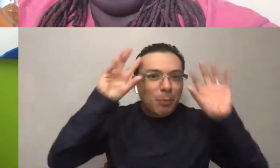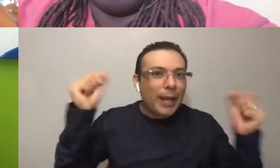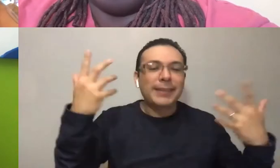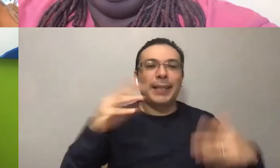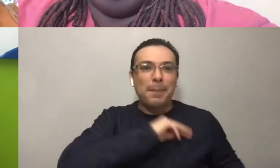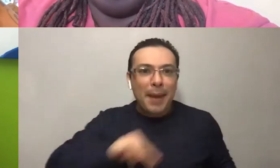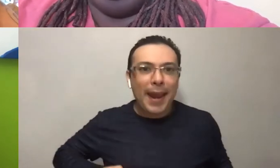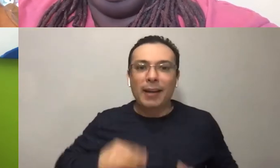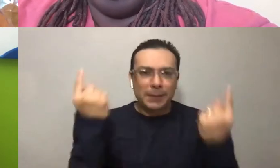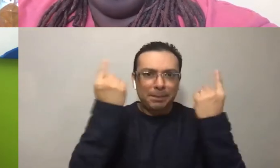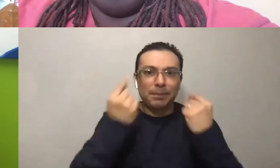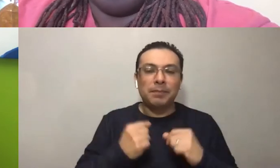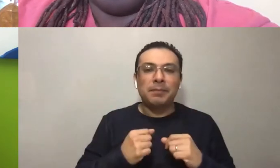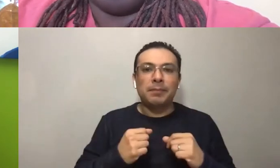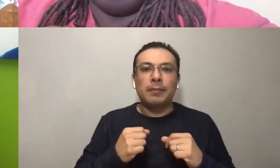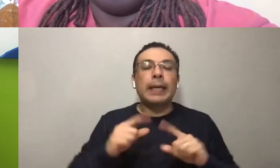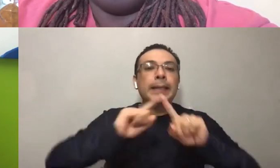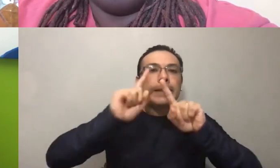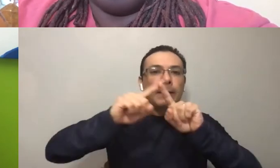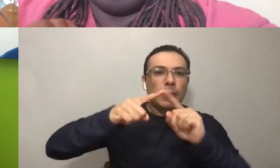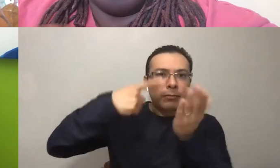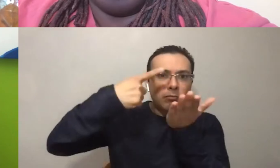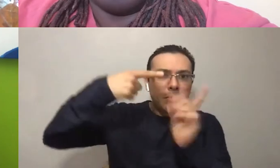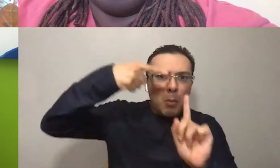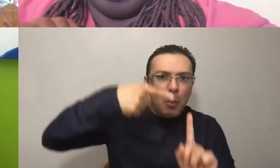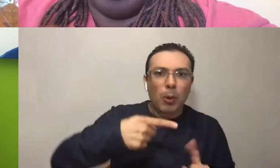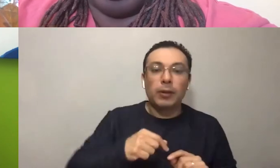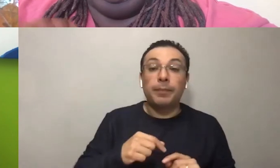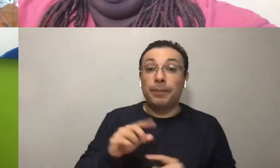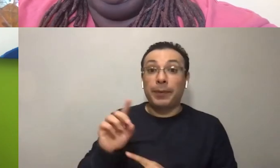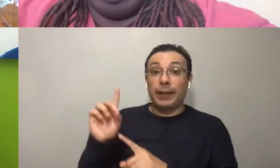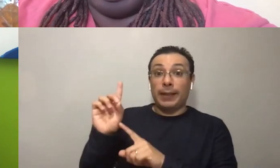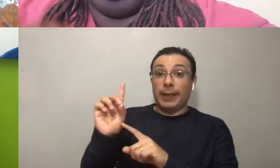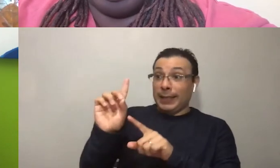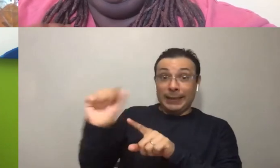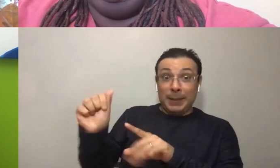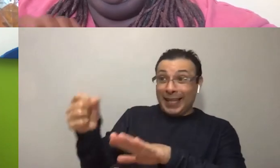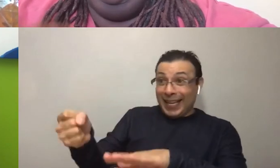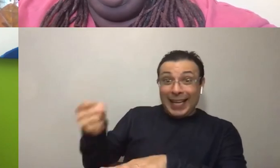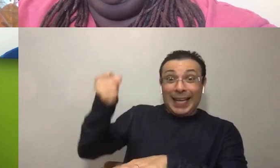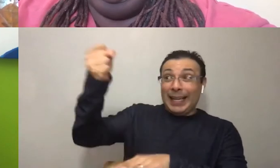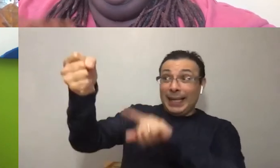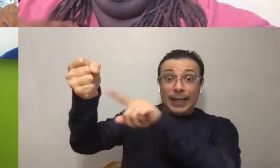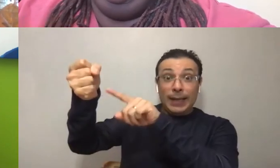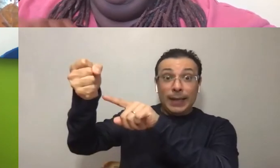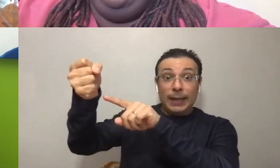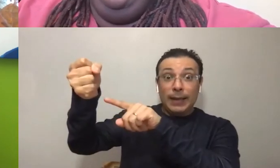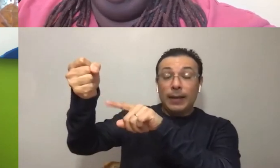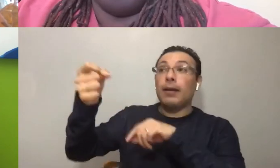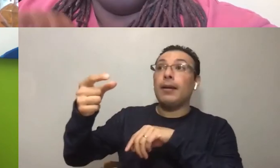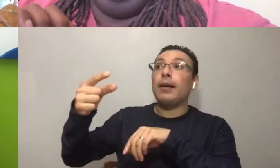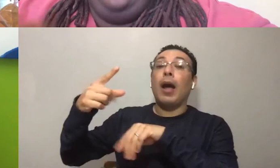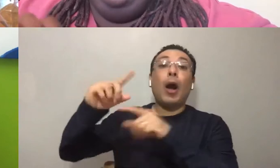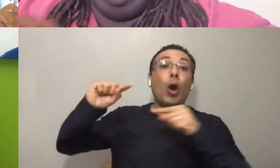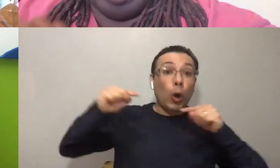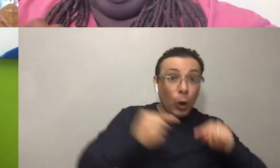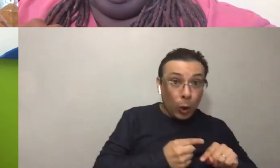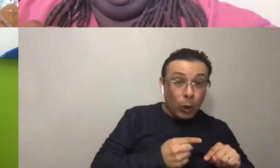promoting people with disabilities who are harmful to our communities simply because they're inspirational to nondisabled people. That's a very important thing.